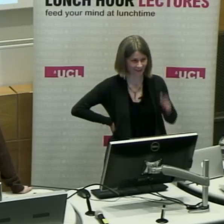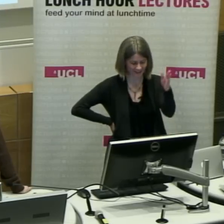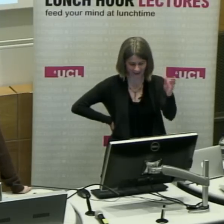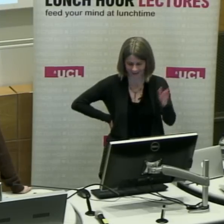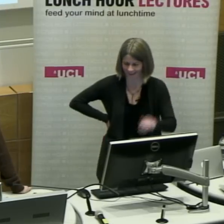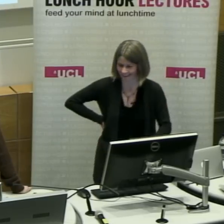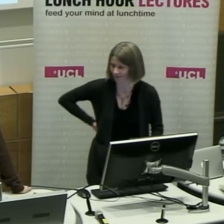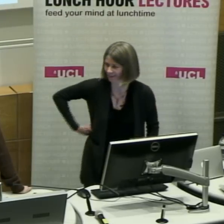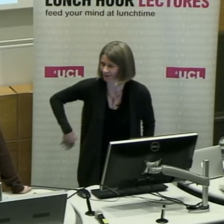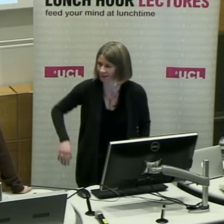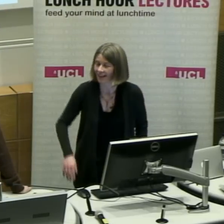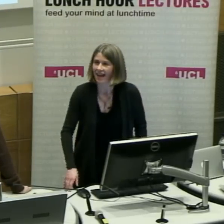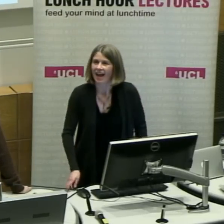I got distracted by the [unclear].